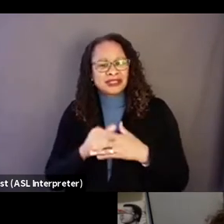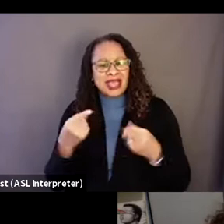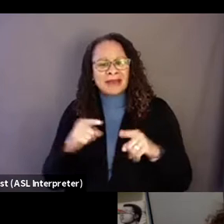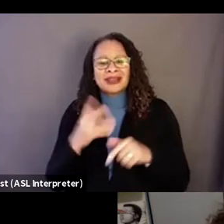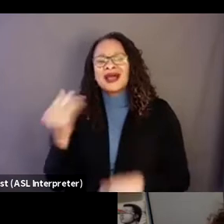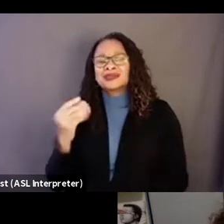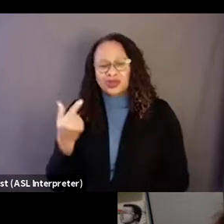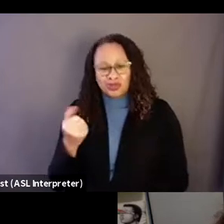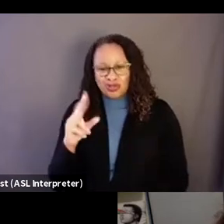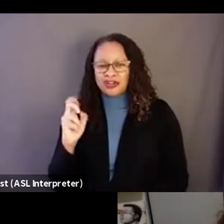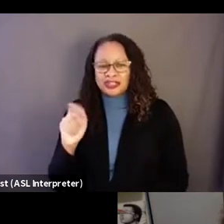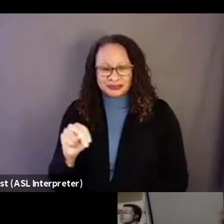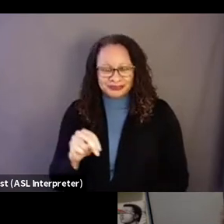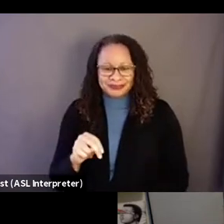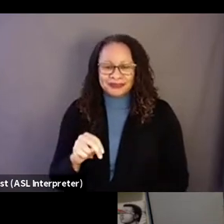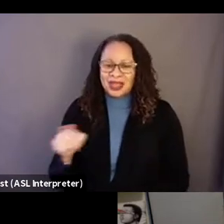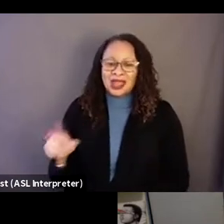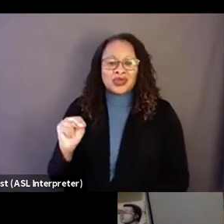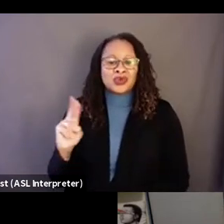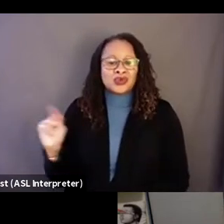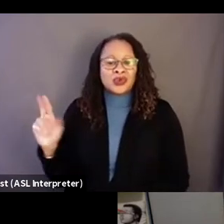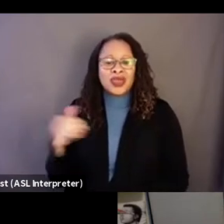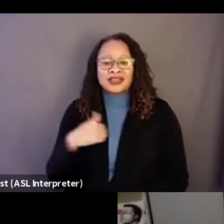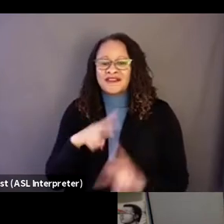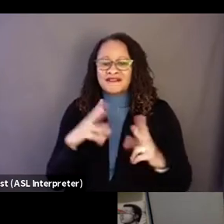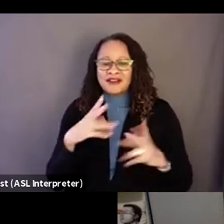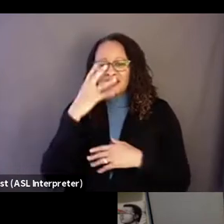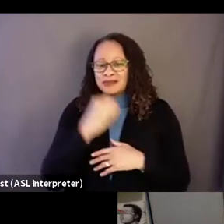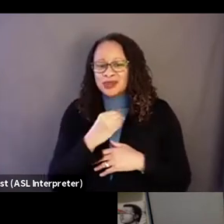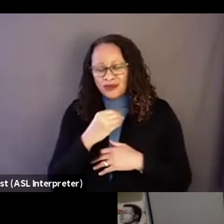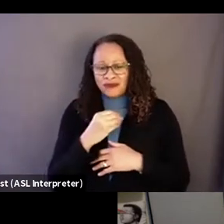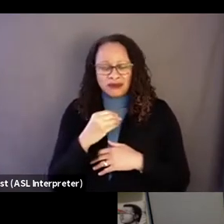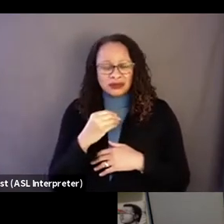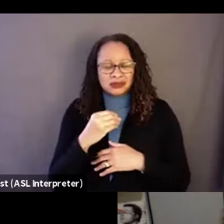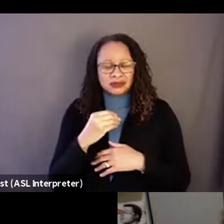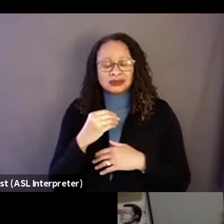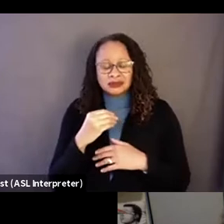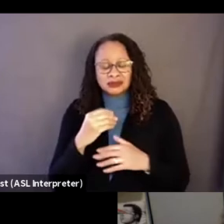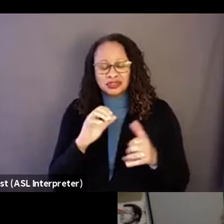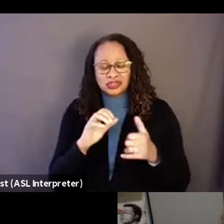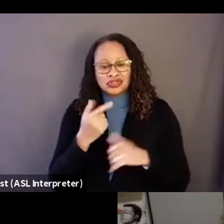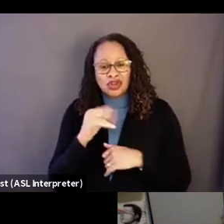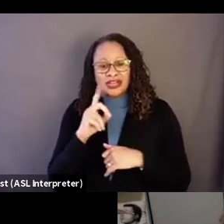Nunu has a really beautiful garden that she shares and works on with other people who are part